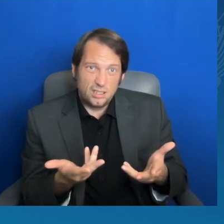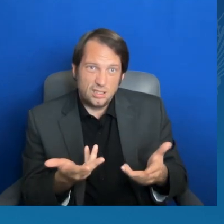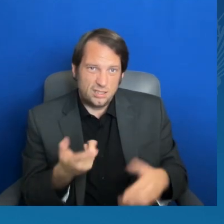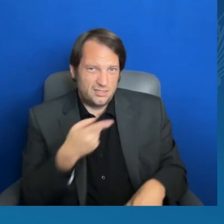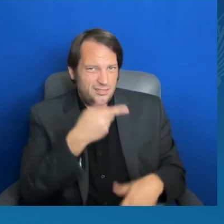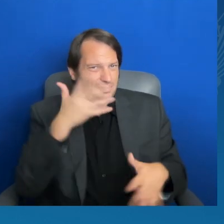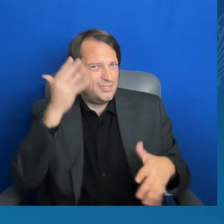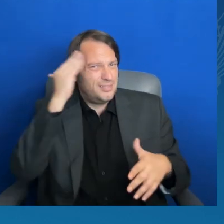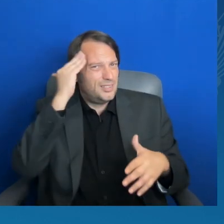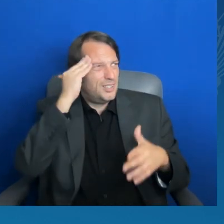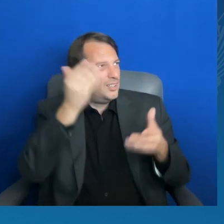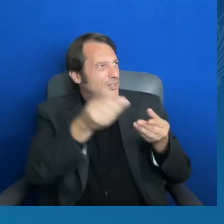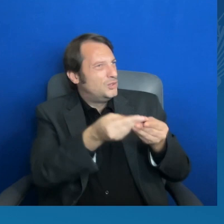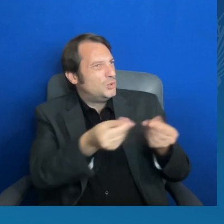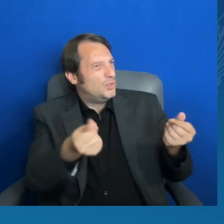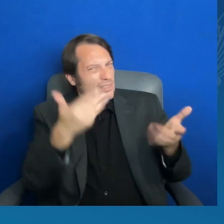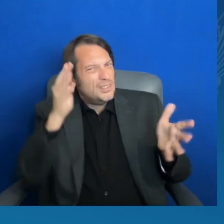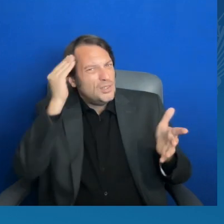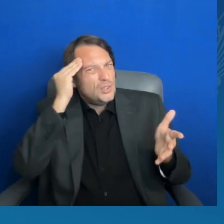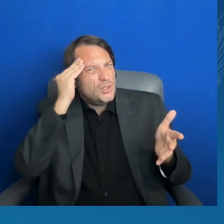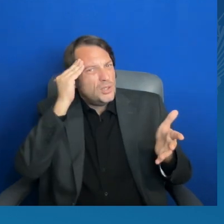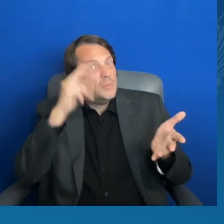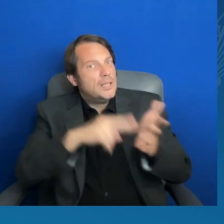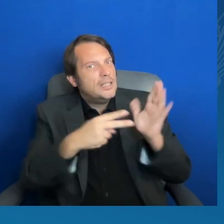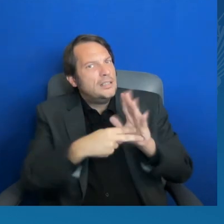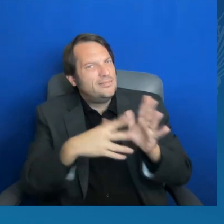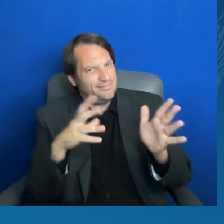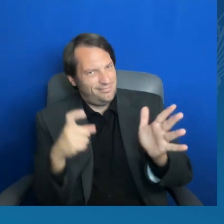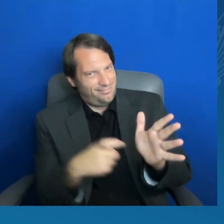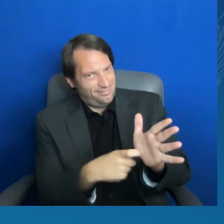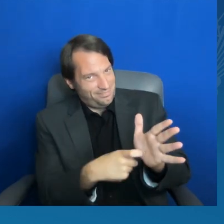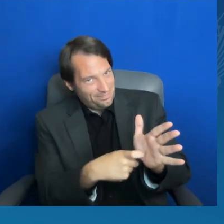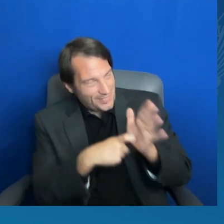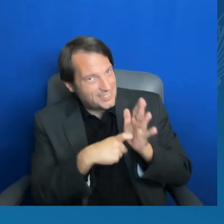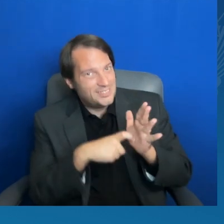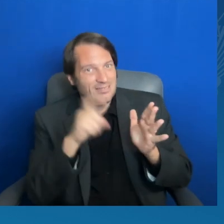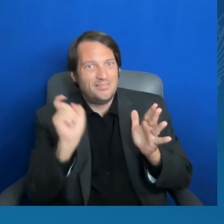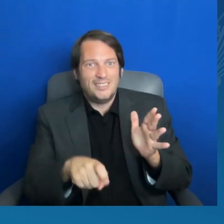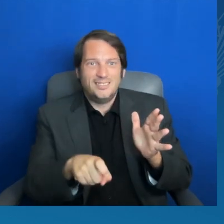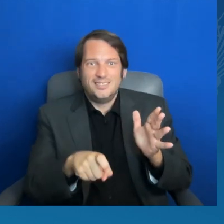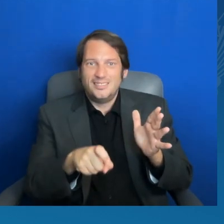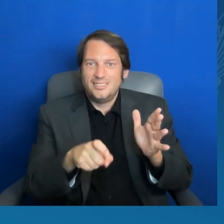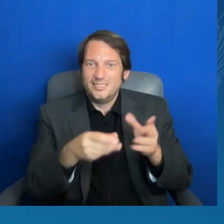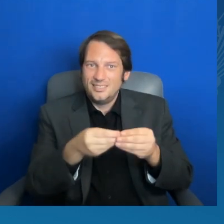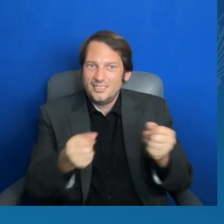You guys are everything. Your generation is everything to this issue.